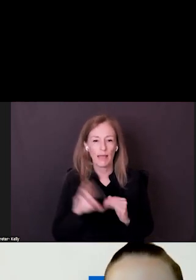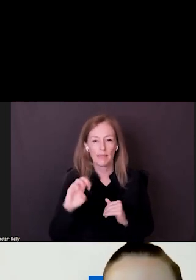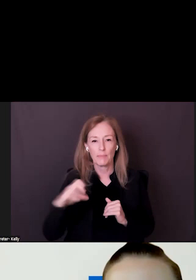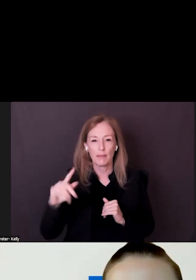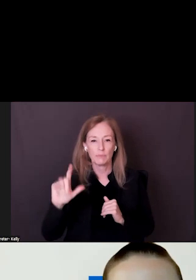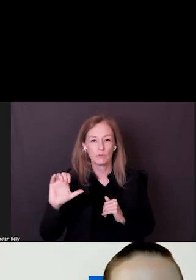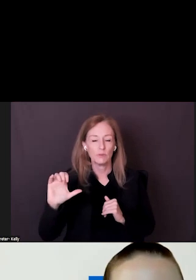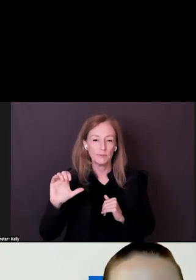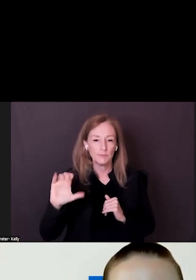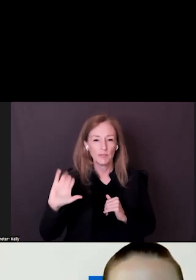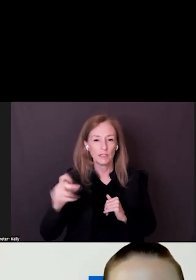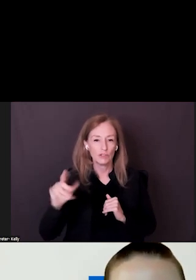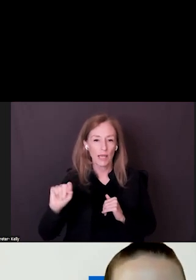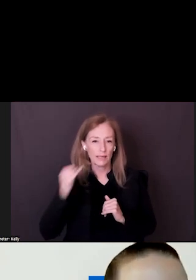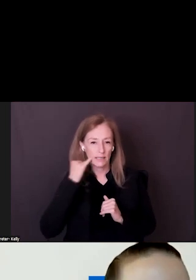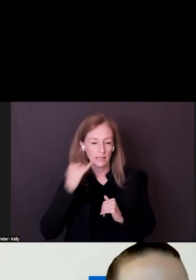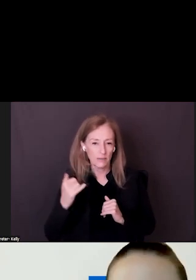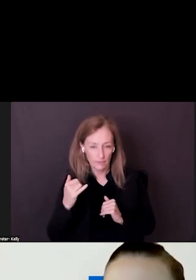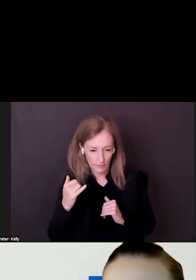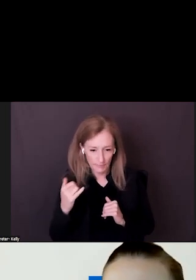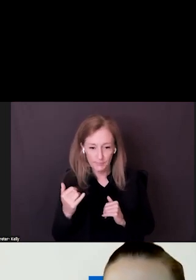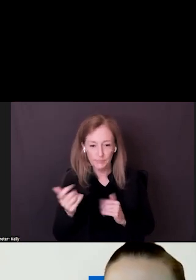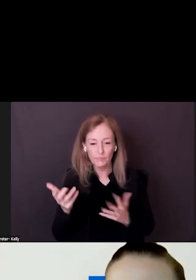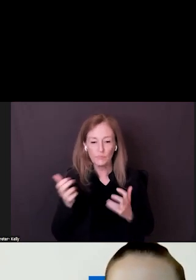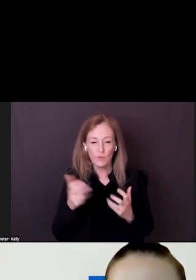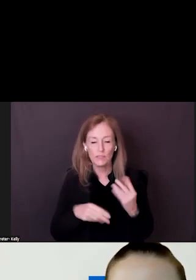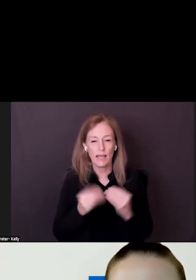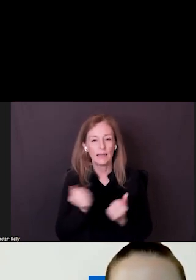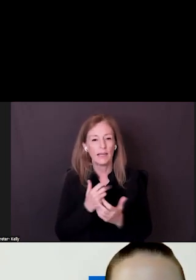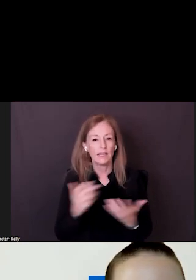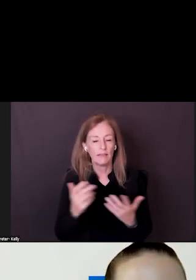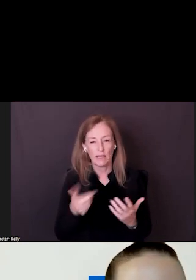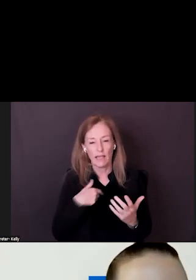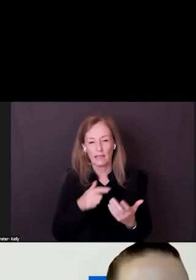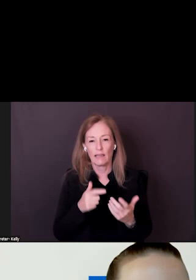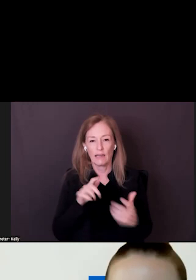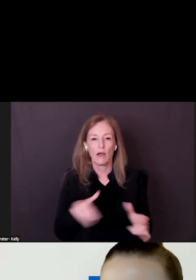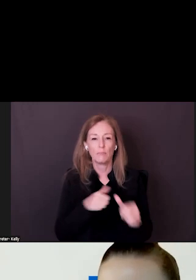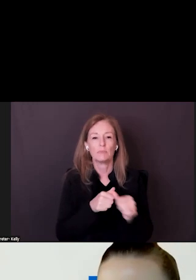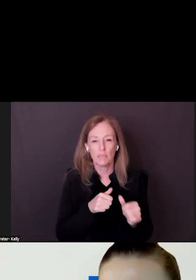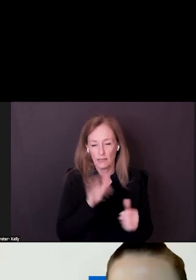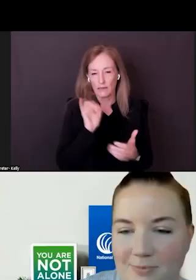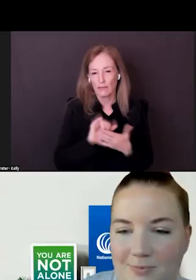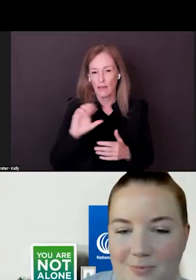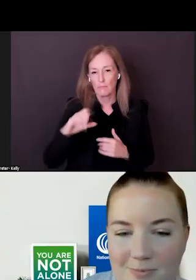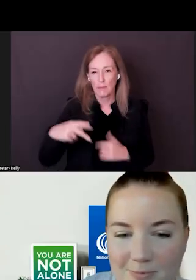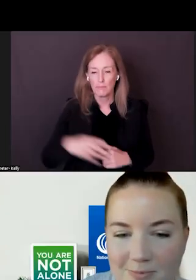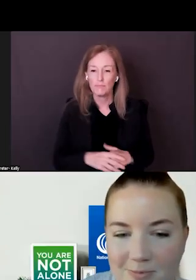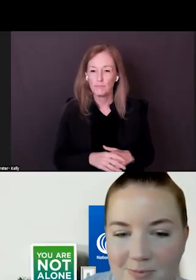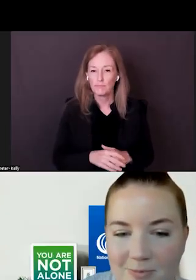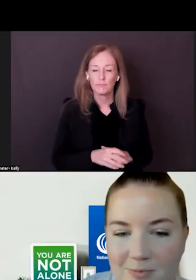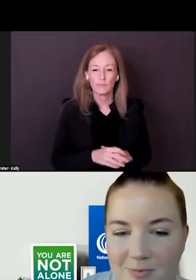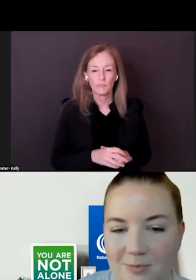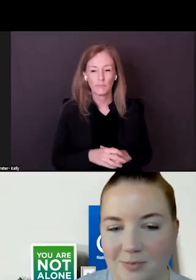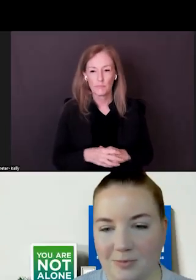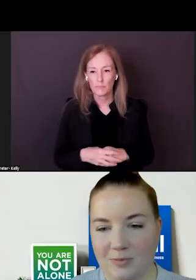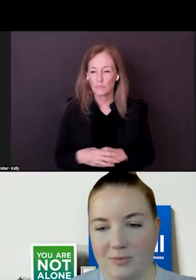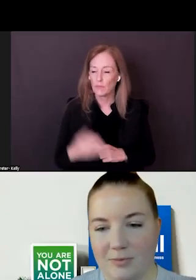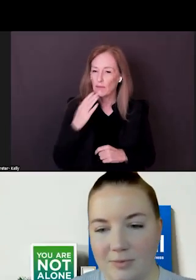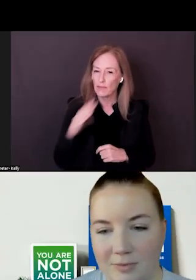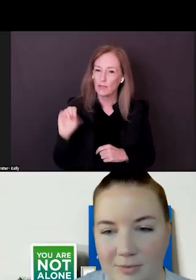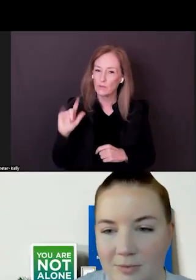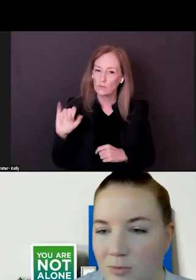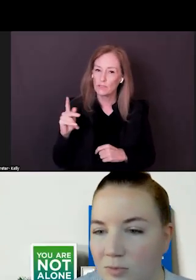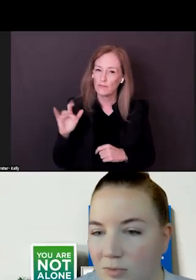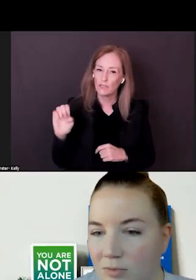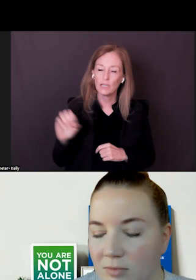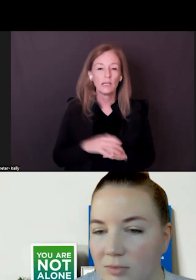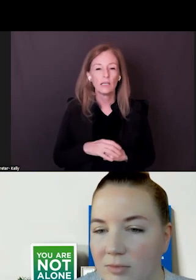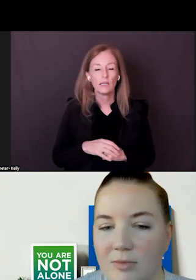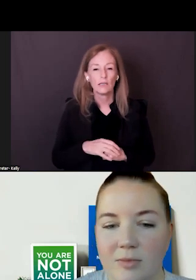THEY WANT TO MAKE AND FOLLOWUP WITH A FUTURE MAP. >> THANK YOU. IS THE MAP ON THE REIMAGINE CRISIS